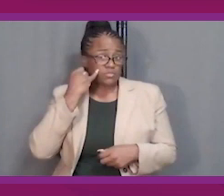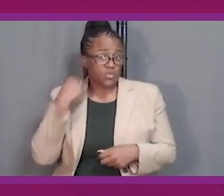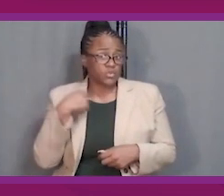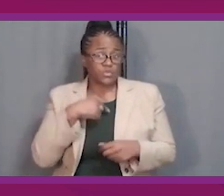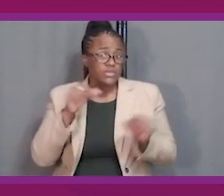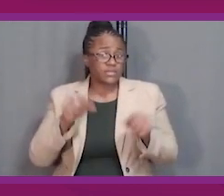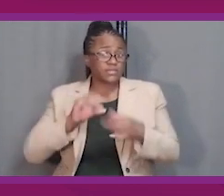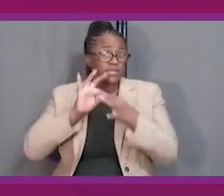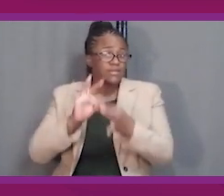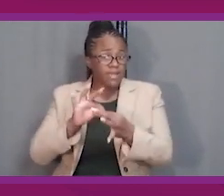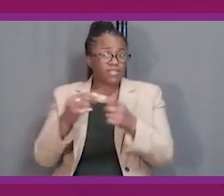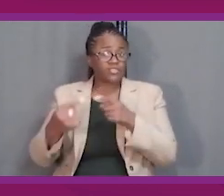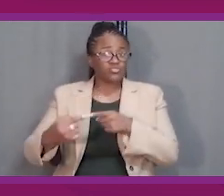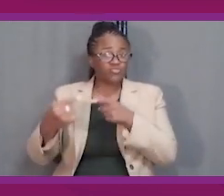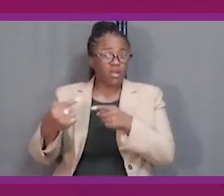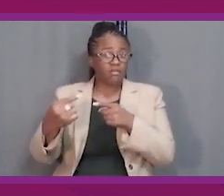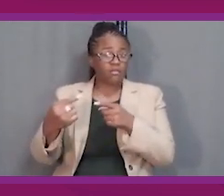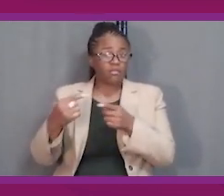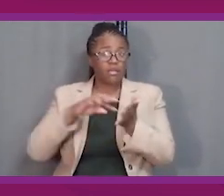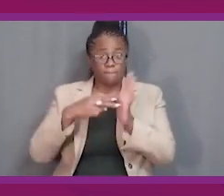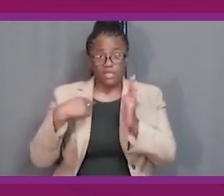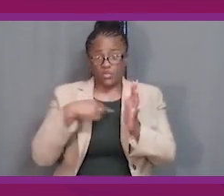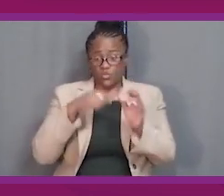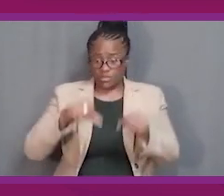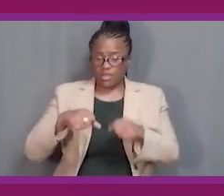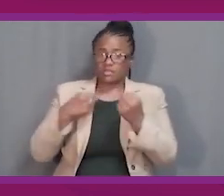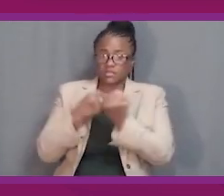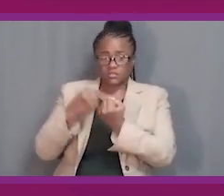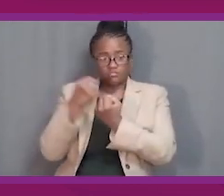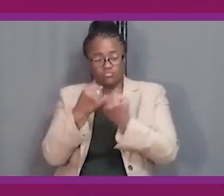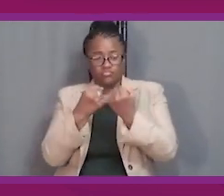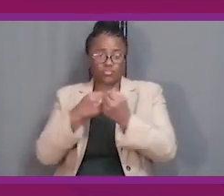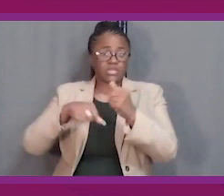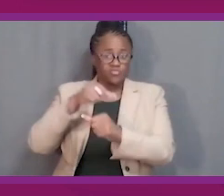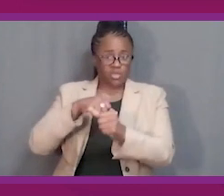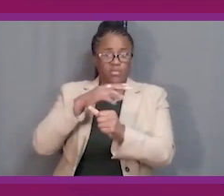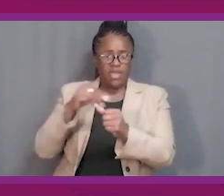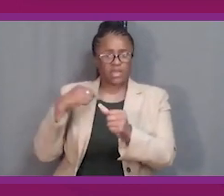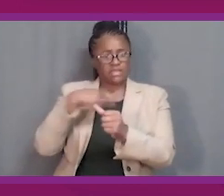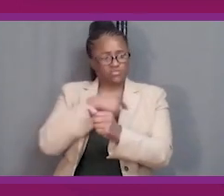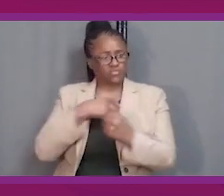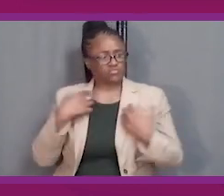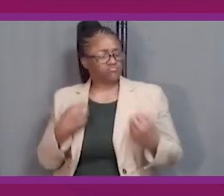help to embolden each other that maybe certain countries can inspire other folks, or certain